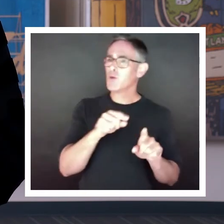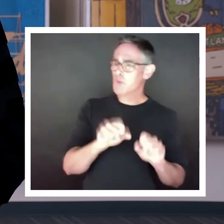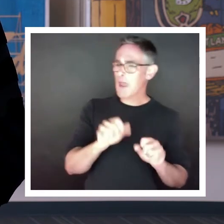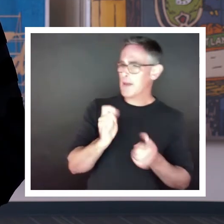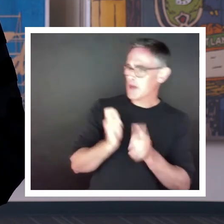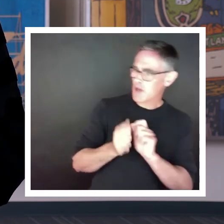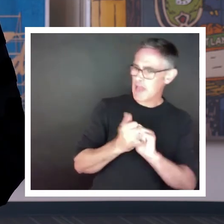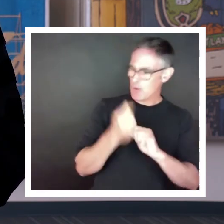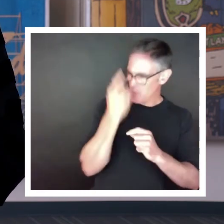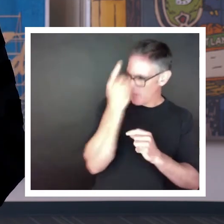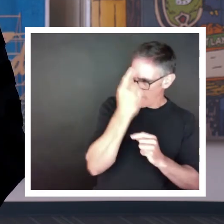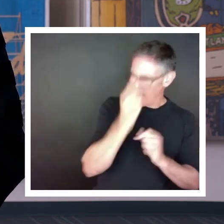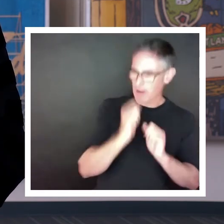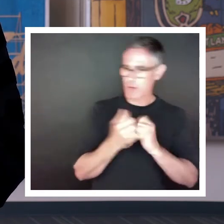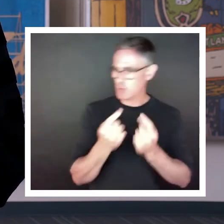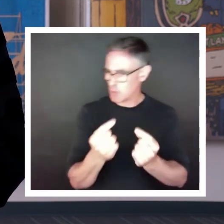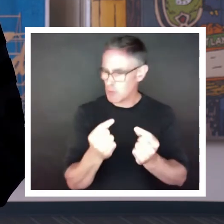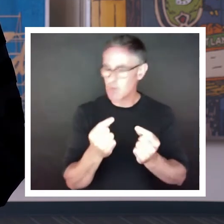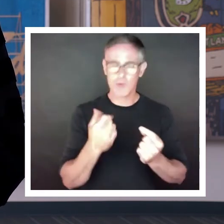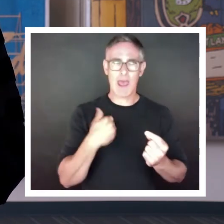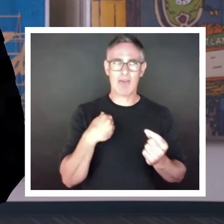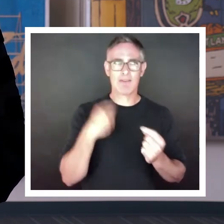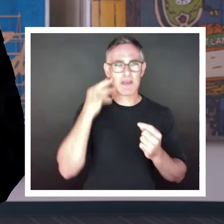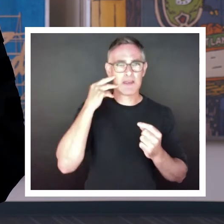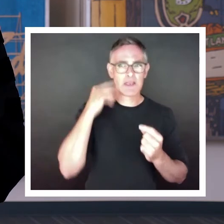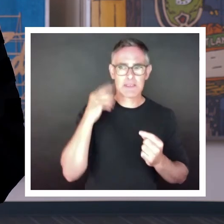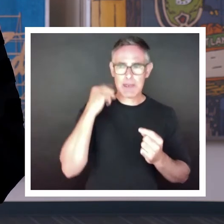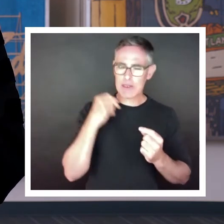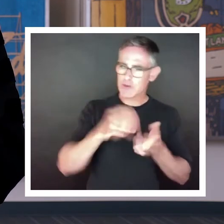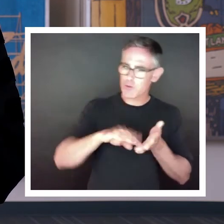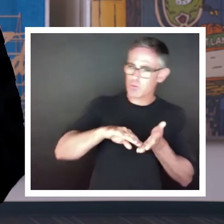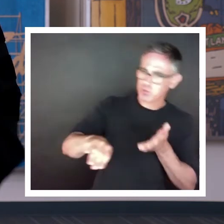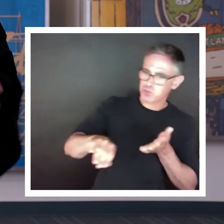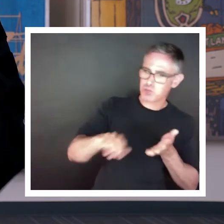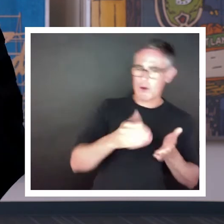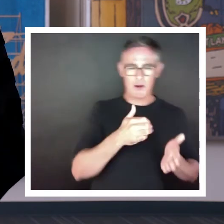and have experiences of forgiveness and acceptance,